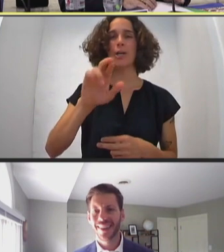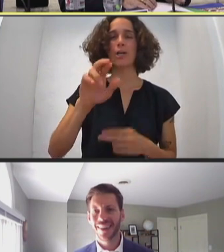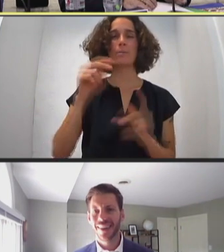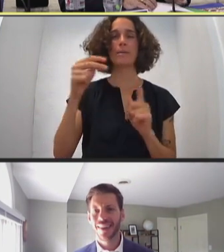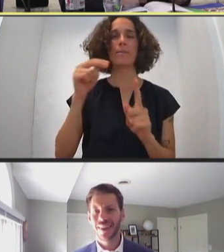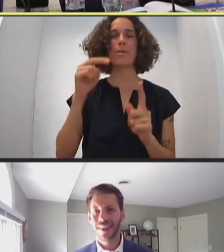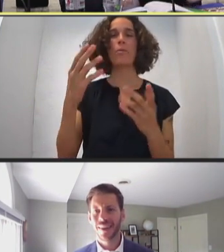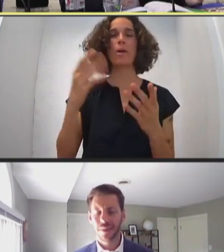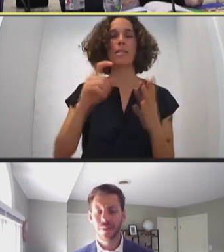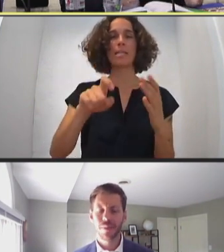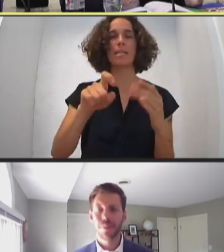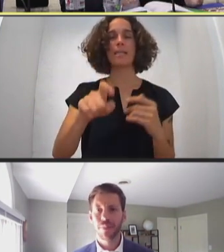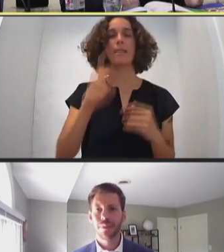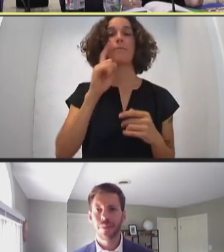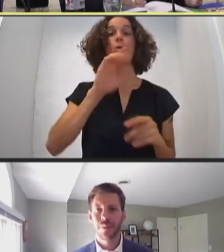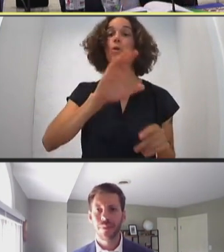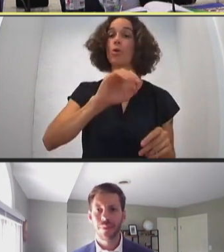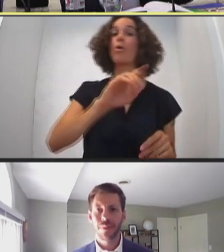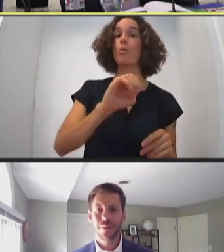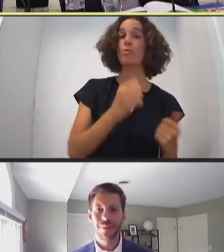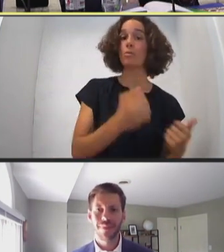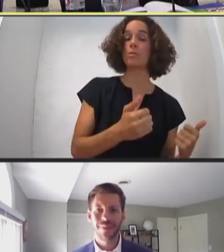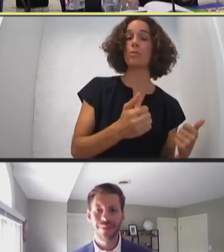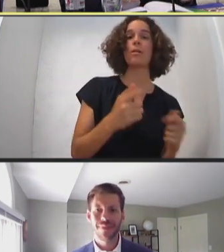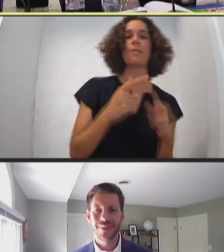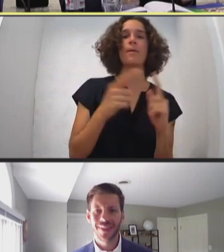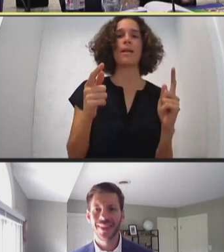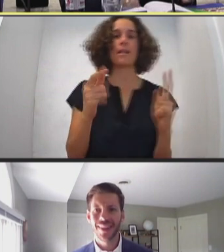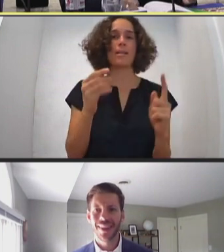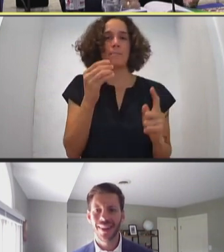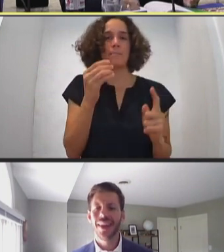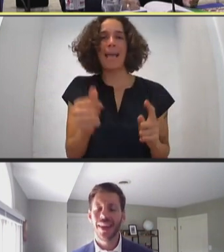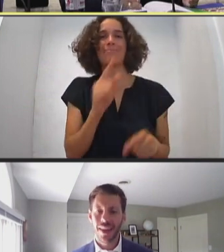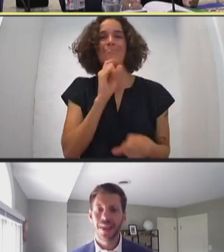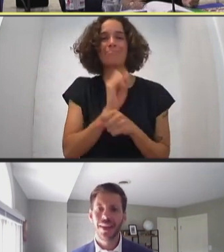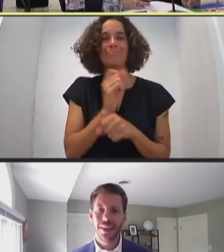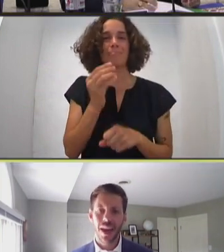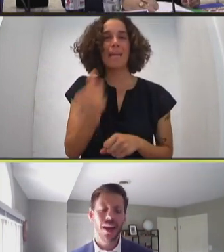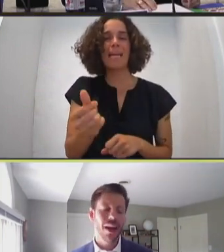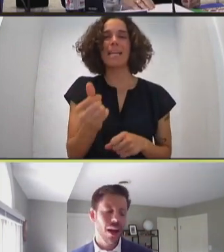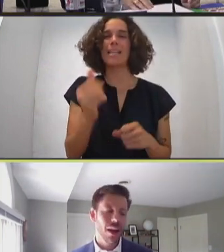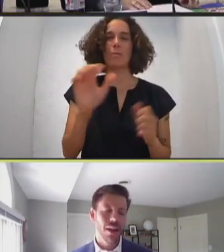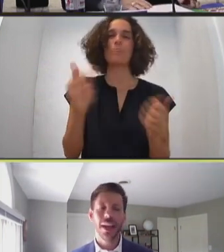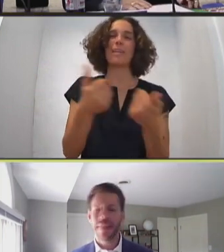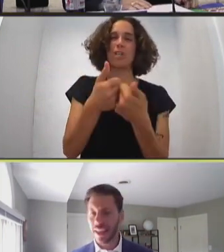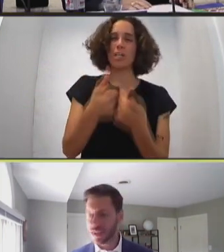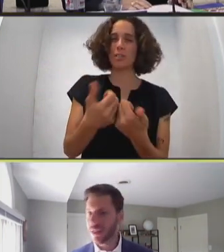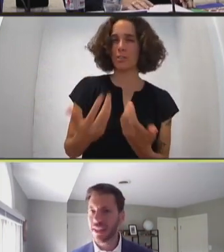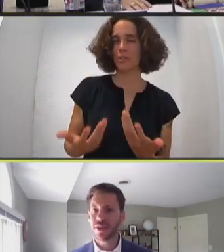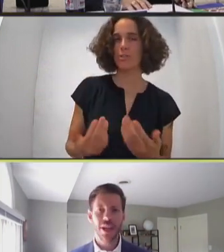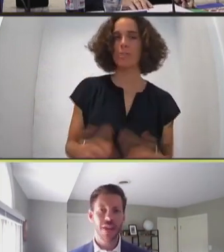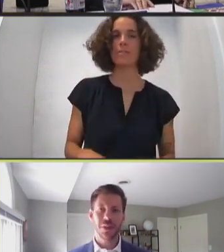we can do the code, but to get it paid is going to be the big challenge. Chris Regal: Yeah. That certainly is a challenge,